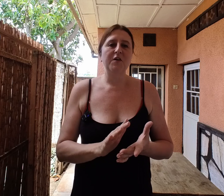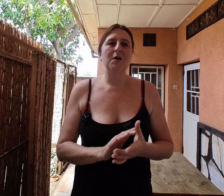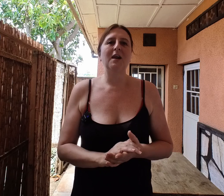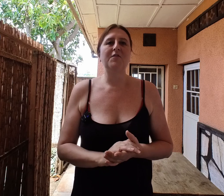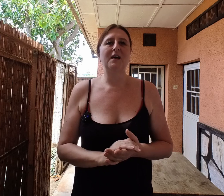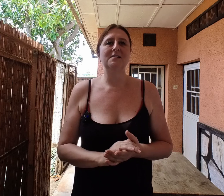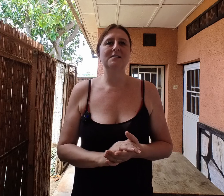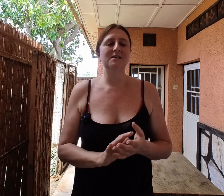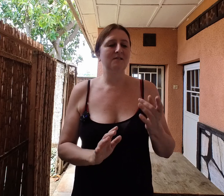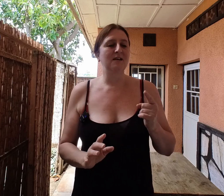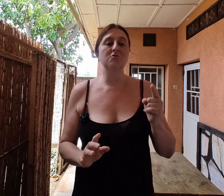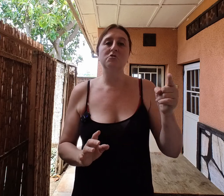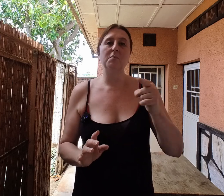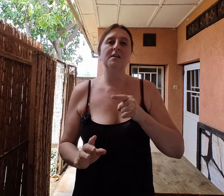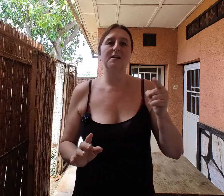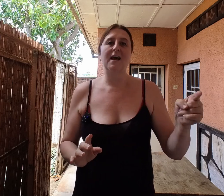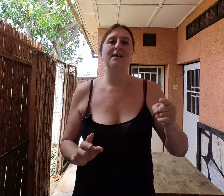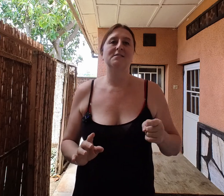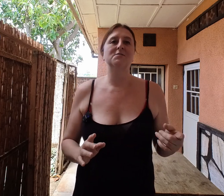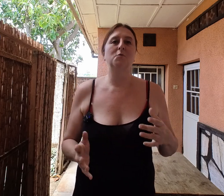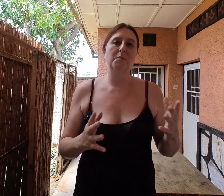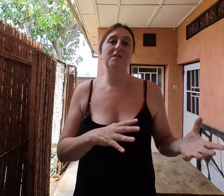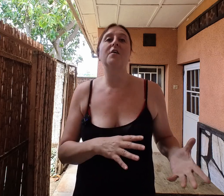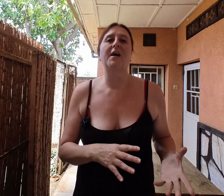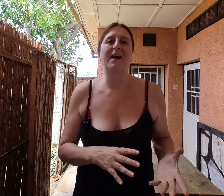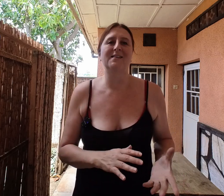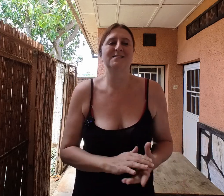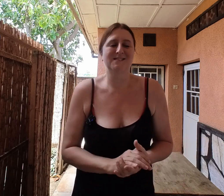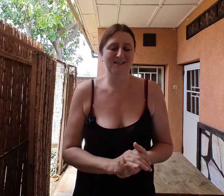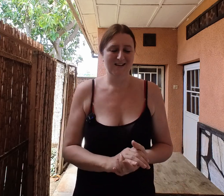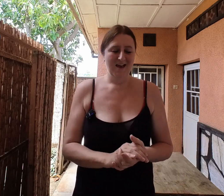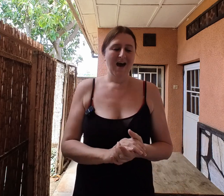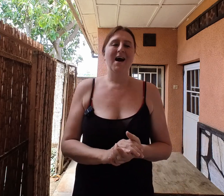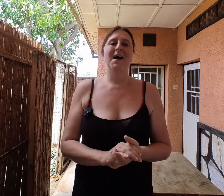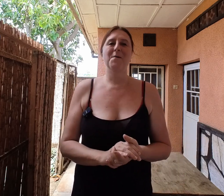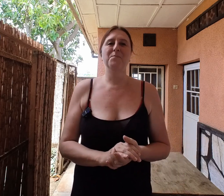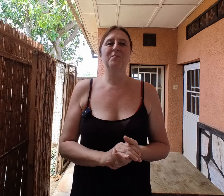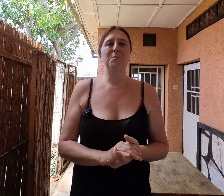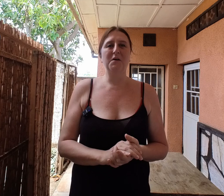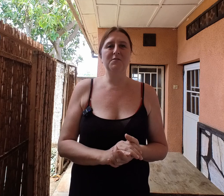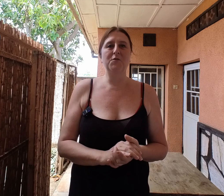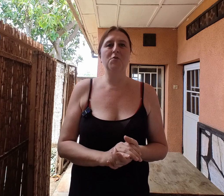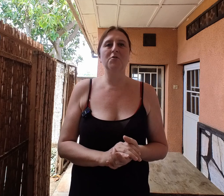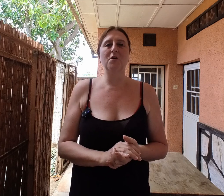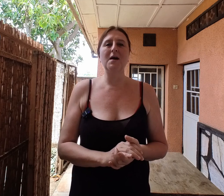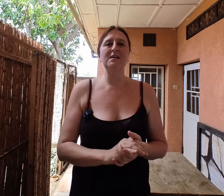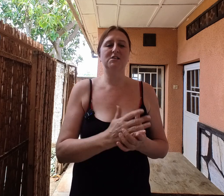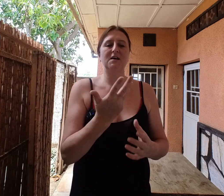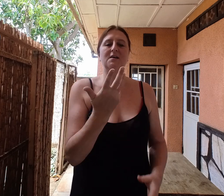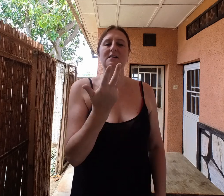If you are left-handed, then your dominant hand will be the other hand. But for Croatia,